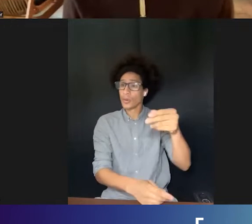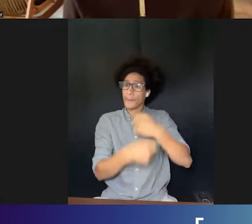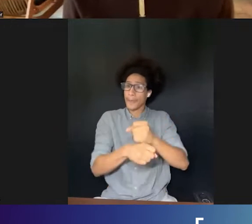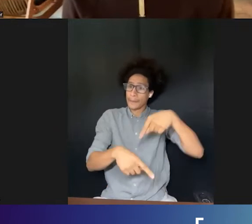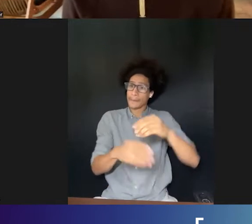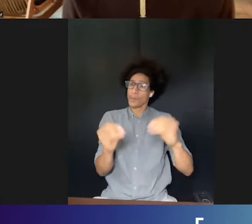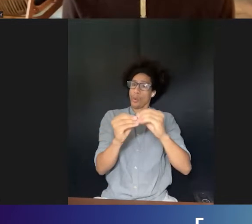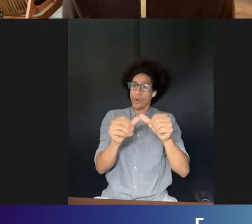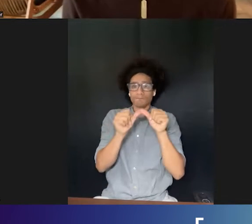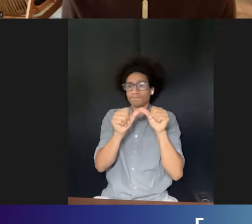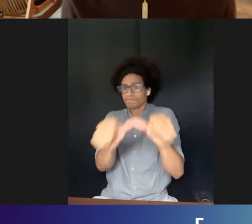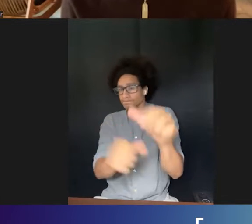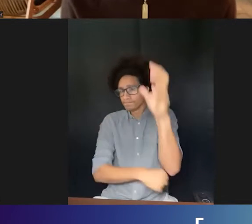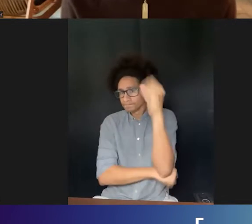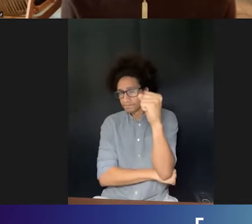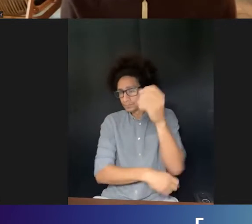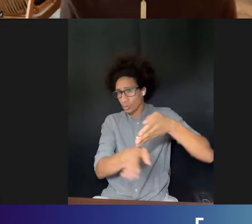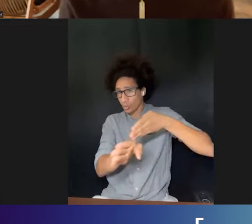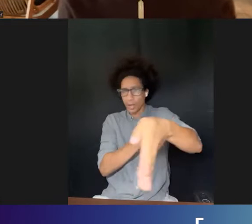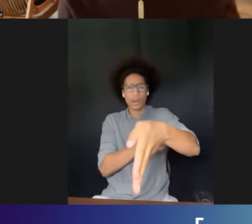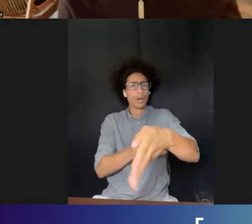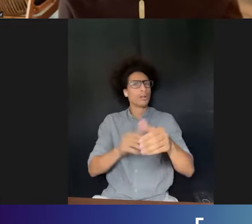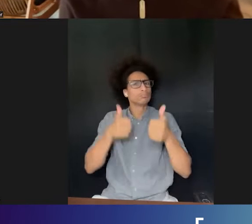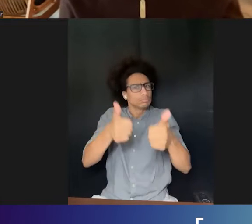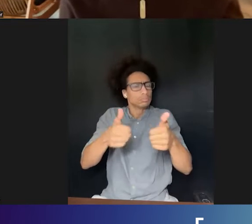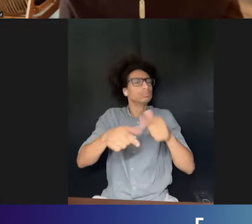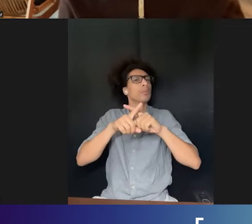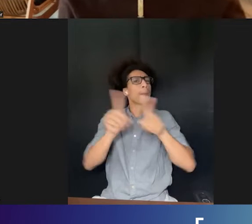But I think for us with that film, the fact that it was a grant funded